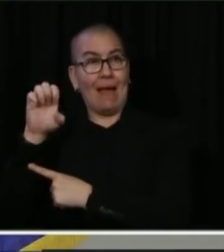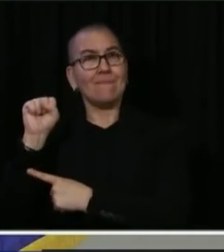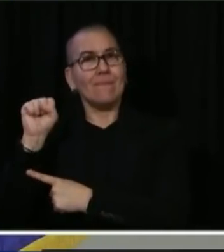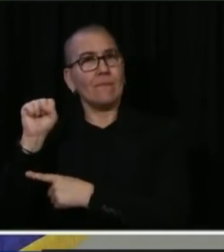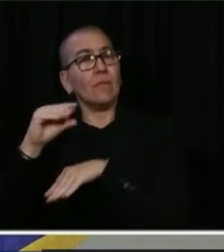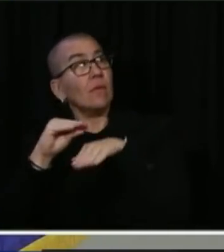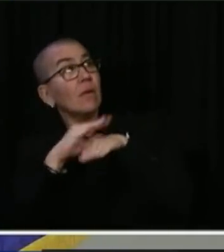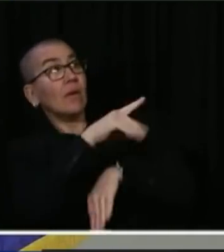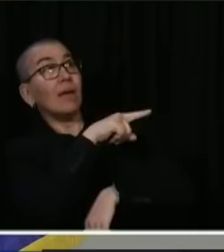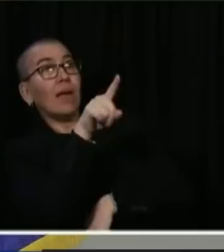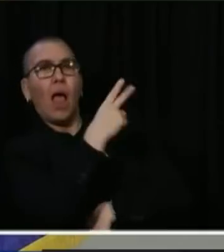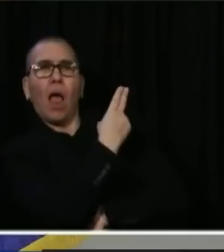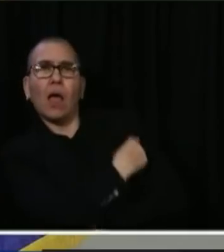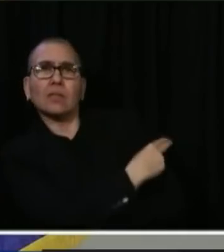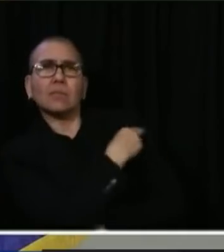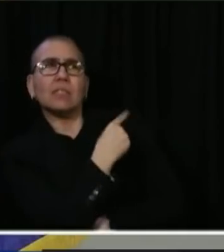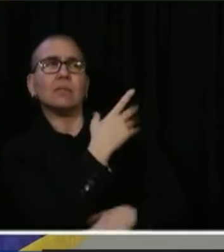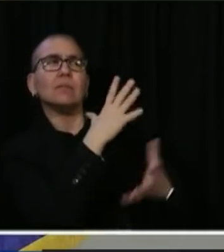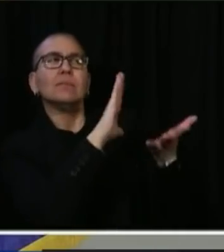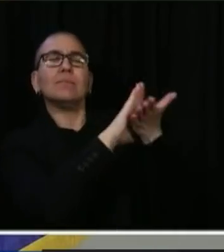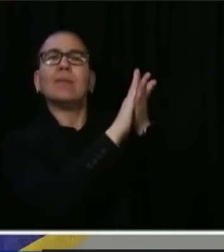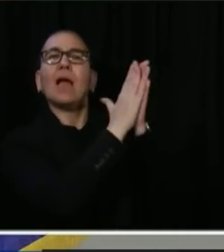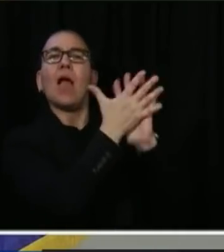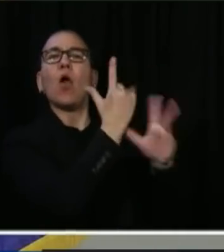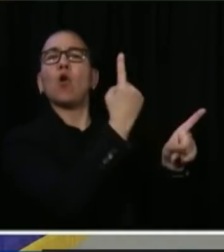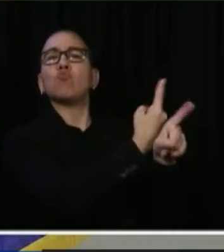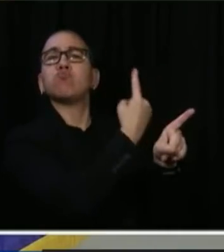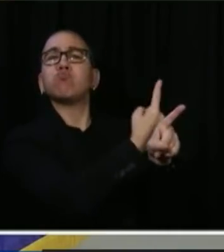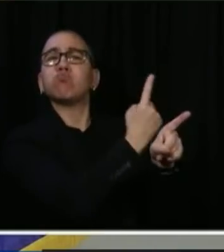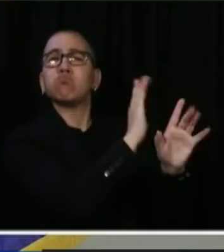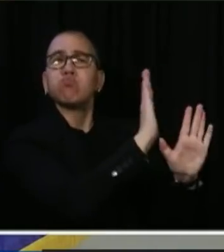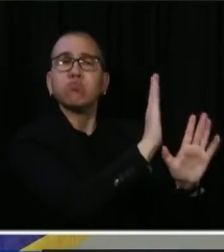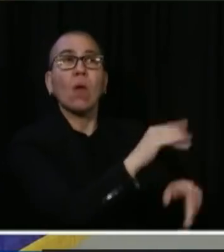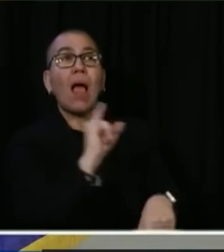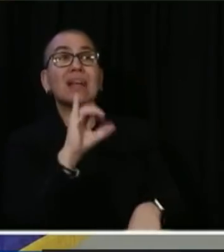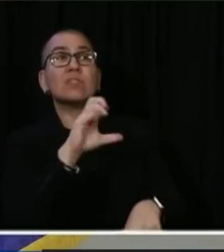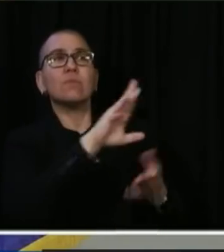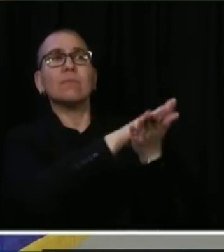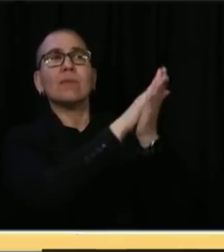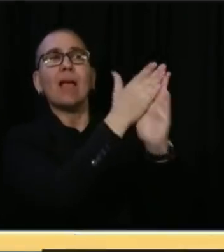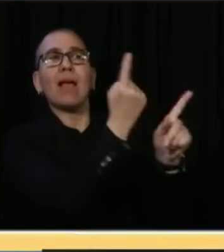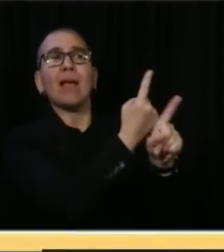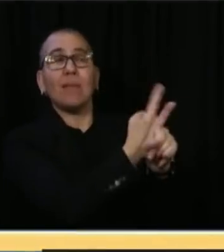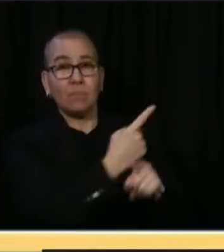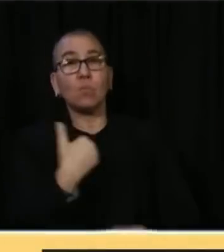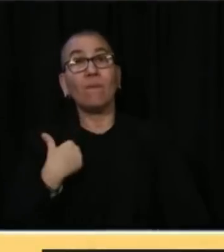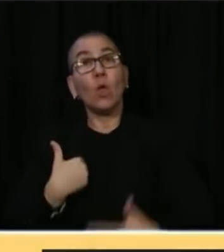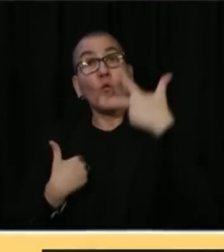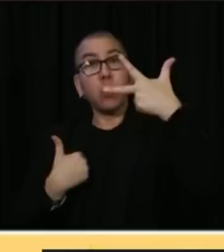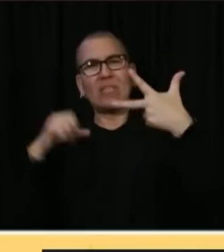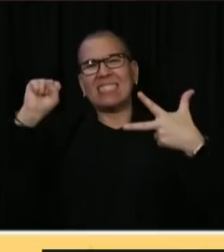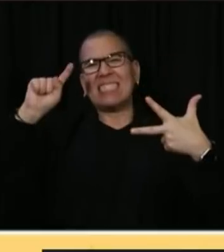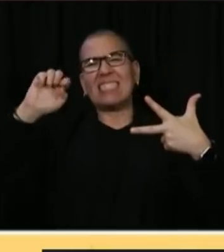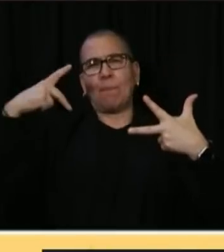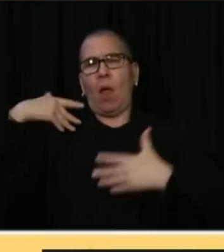WE HAVE TRIED THE BEST TO GET THIS RIGHT WITH THE INTENTION